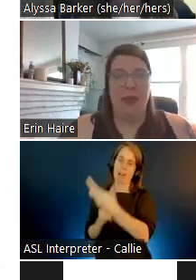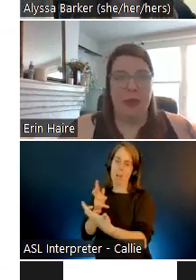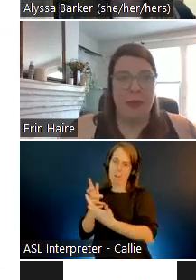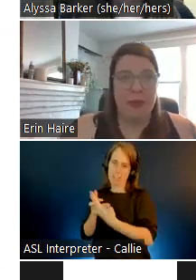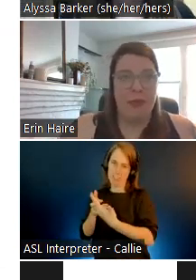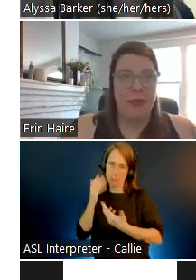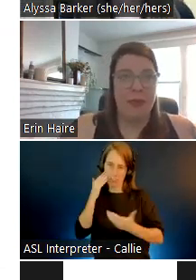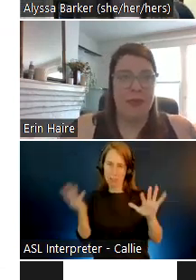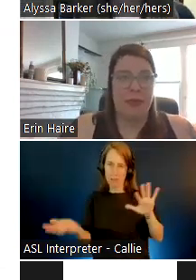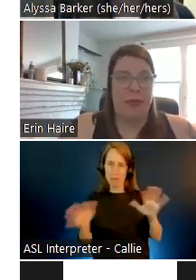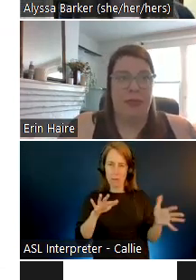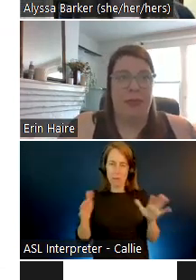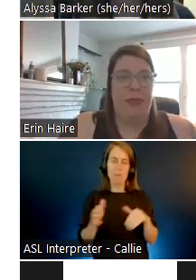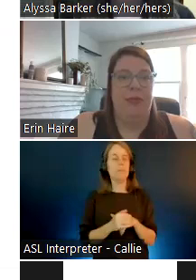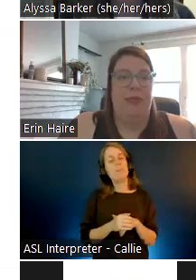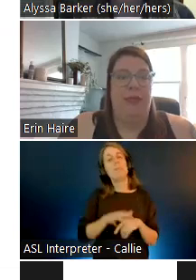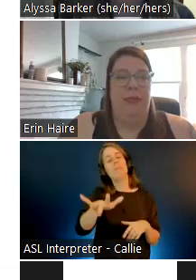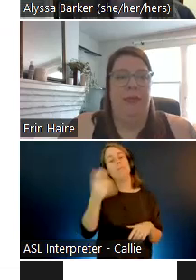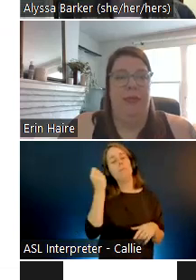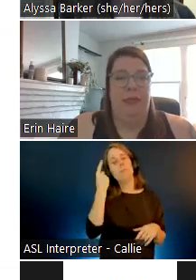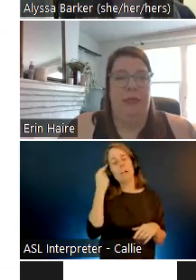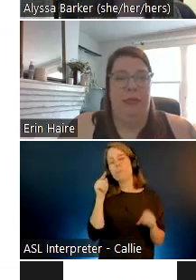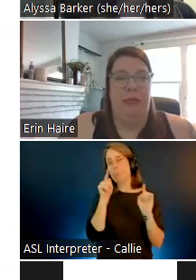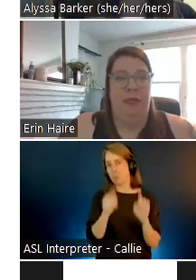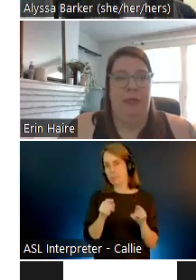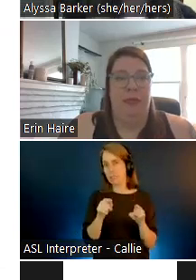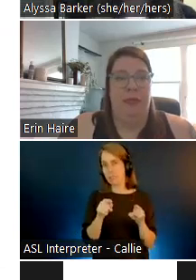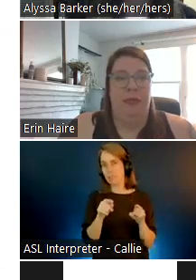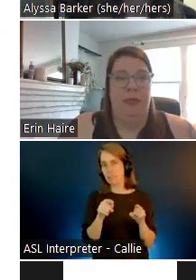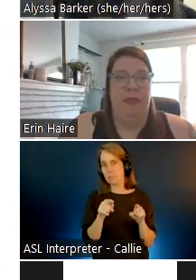i think the i want to note too that this one could also kind of end up in that um undue